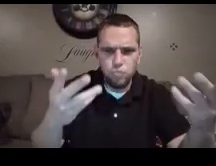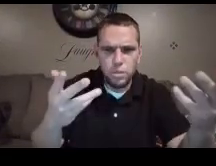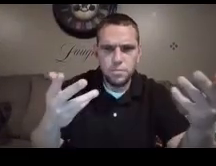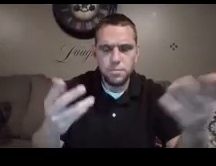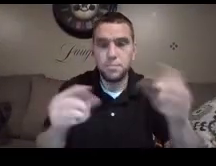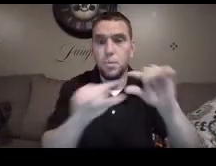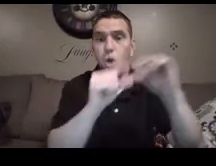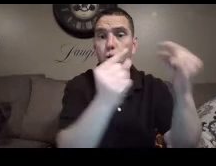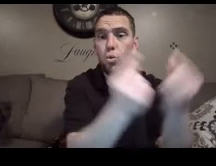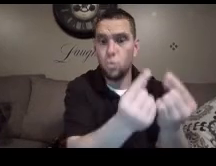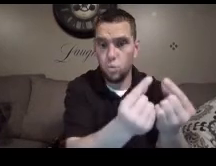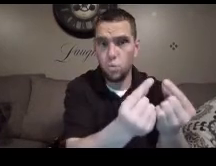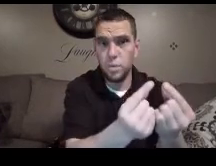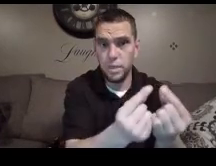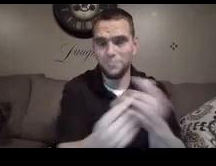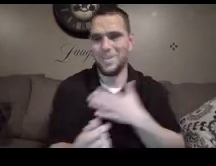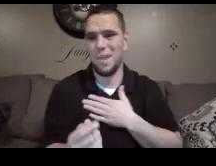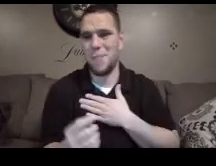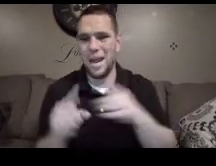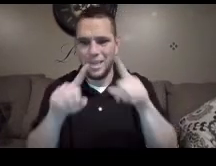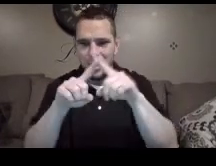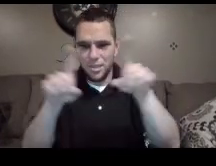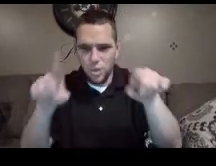Since my screen is so small, it doesn't actually spell out the word "group."